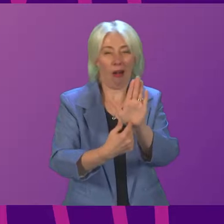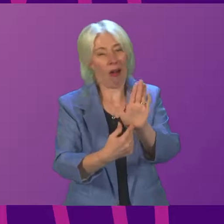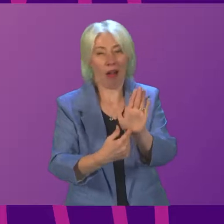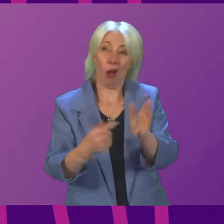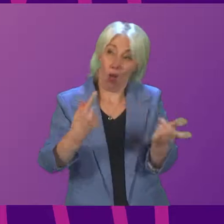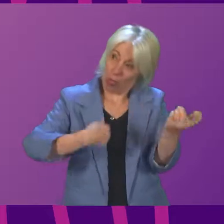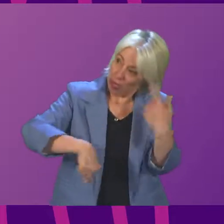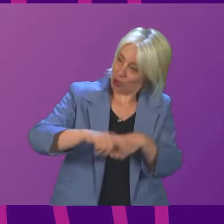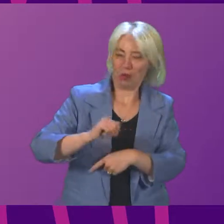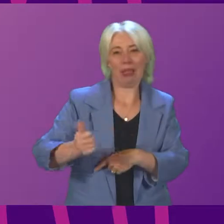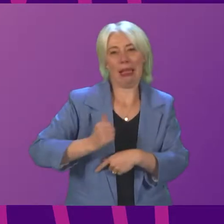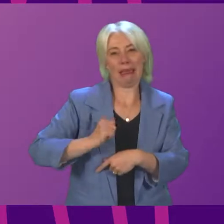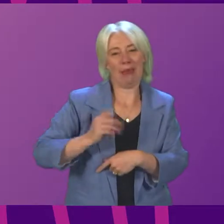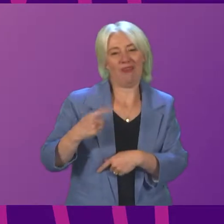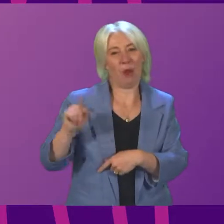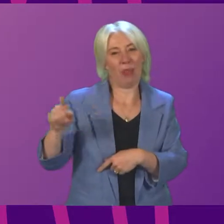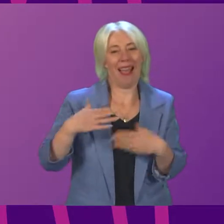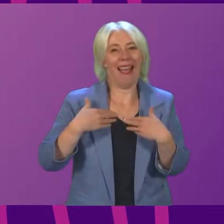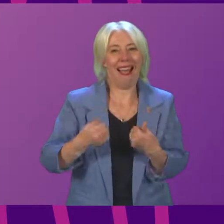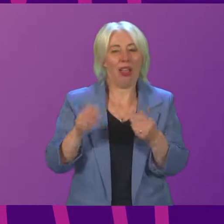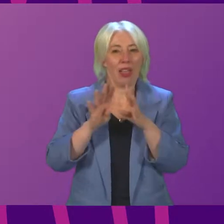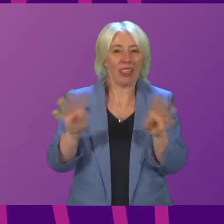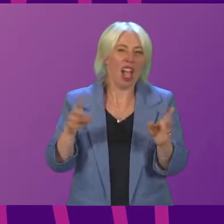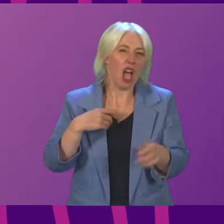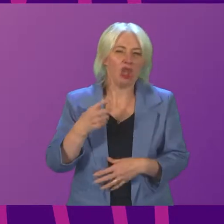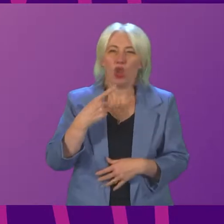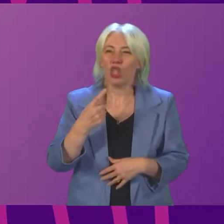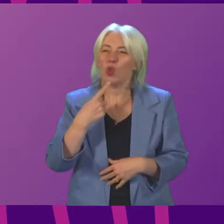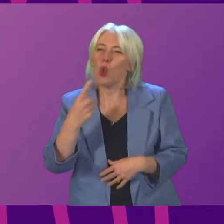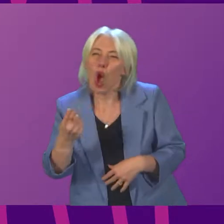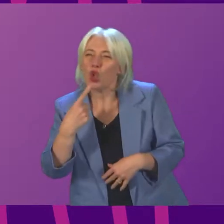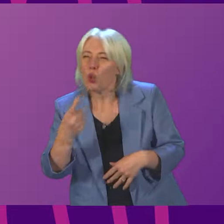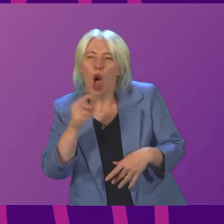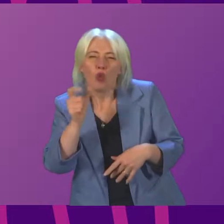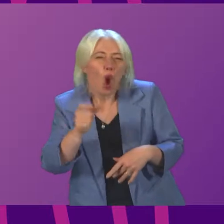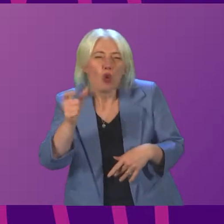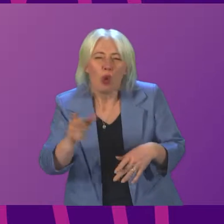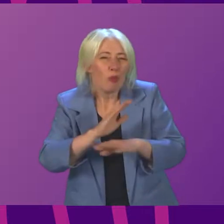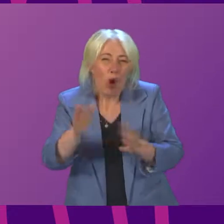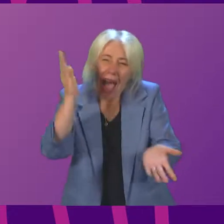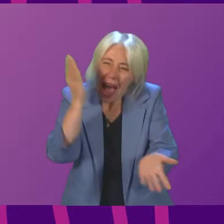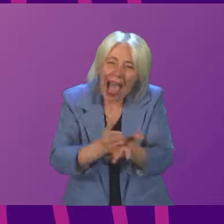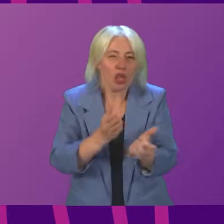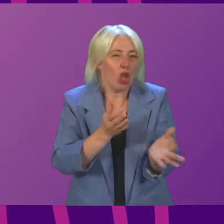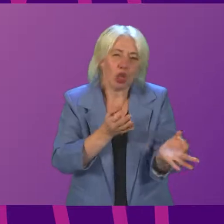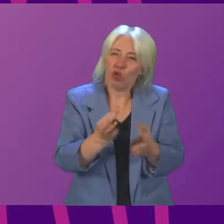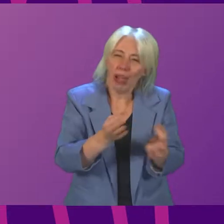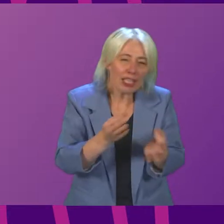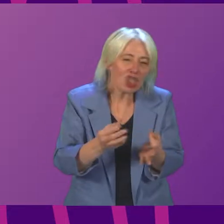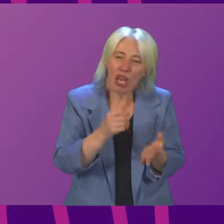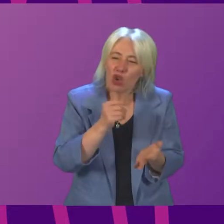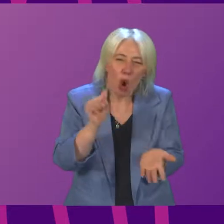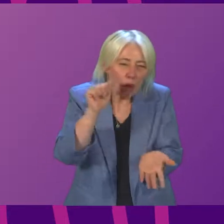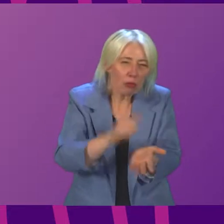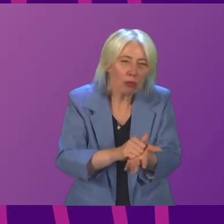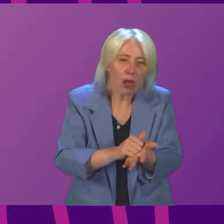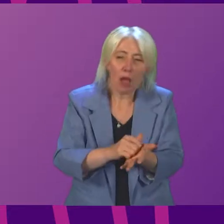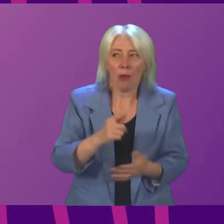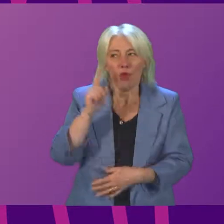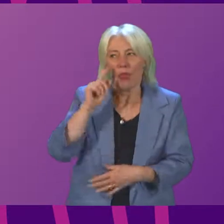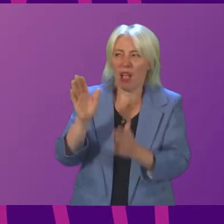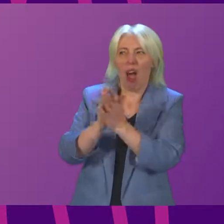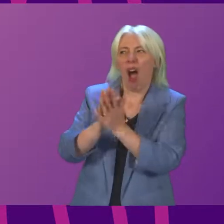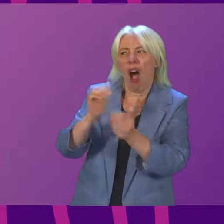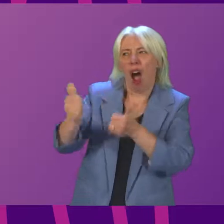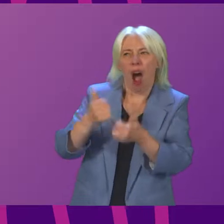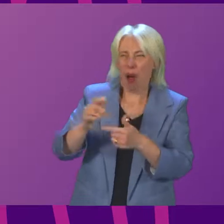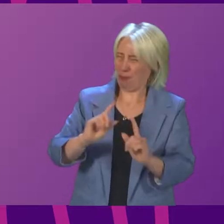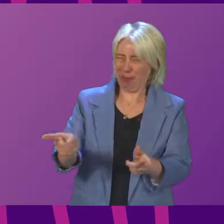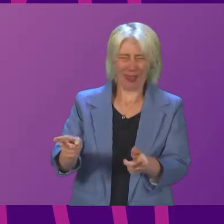from the health secretary—it is all soundbites, not strategy. Such an approach might be applauded